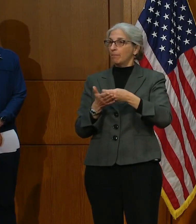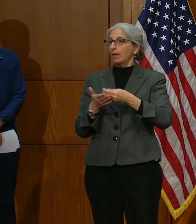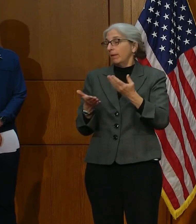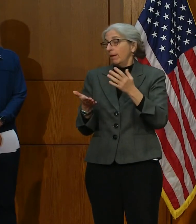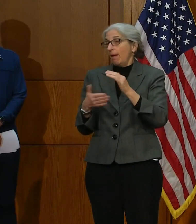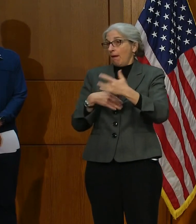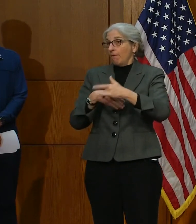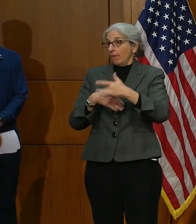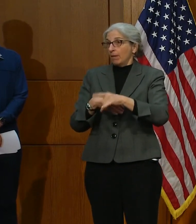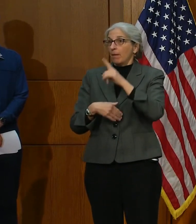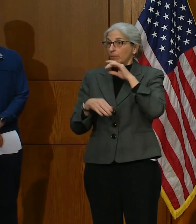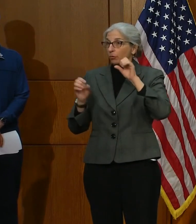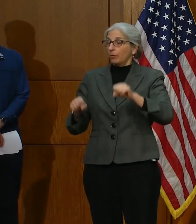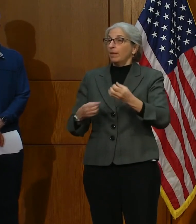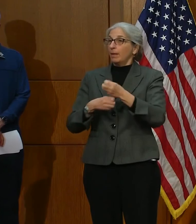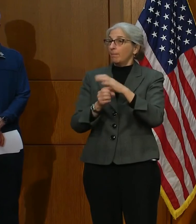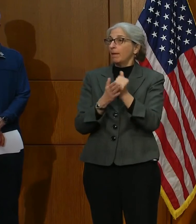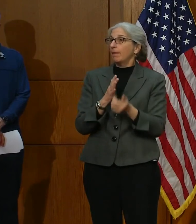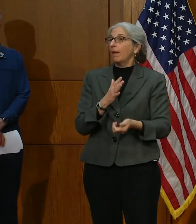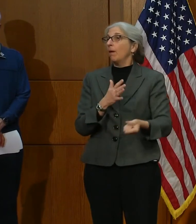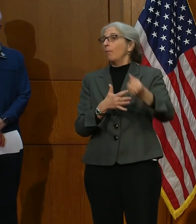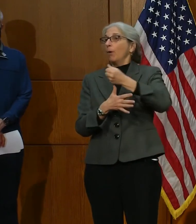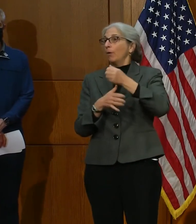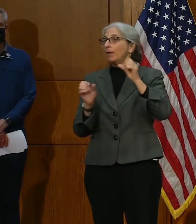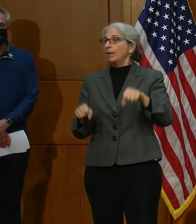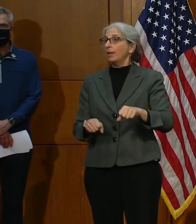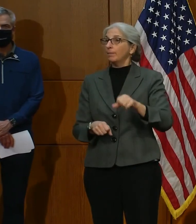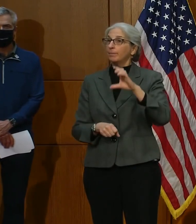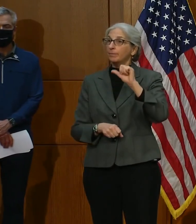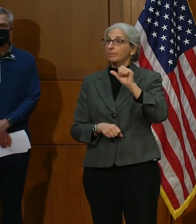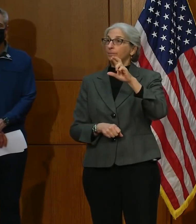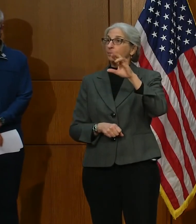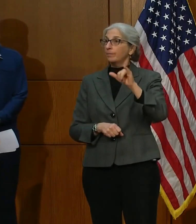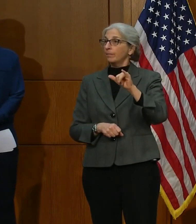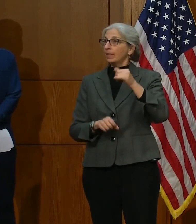CAN GO TOWARD THAT THEY WILL